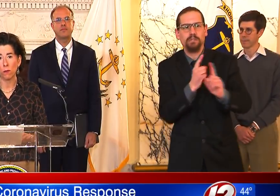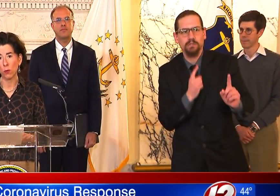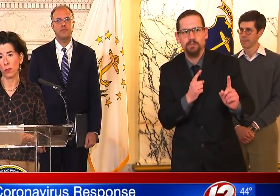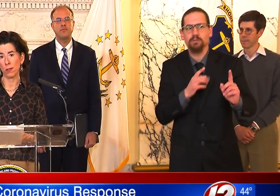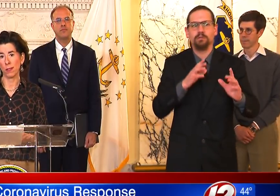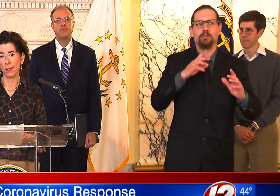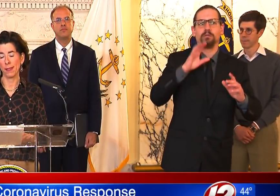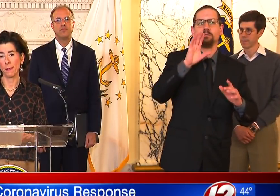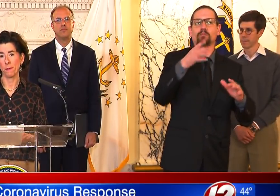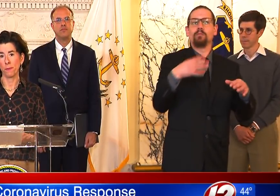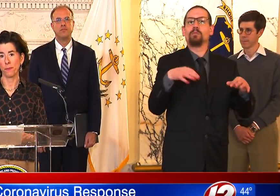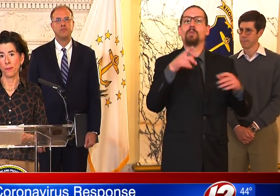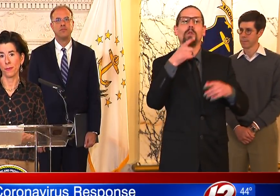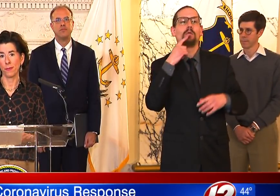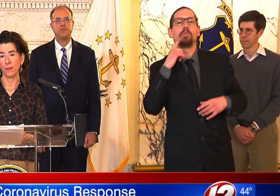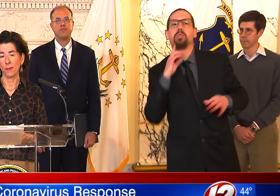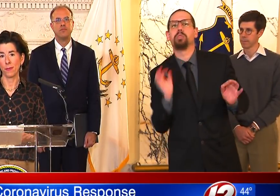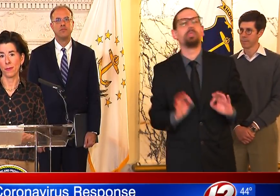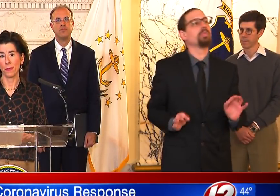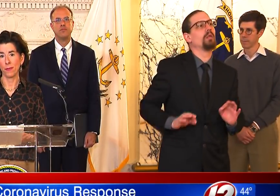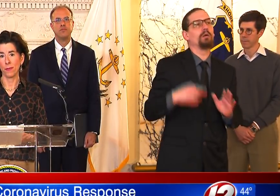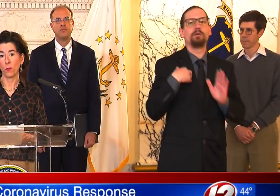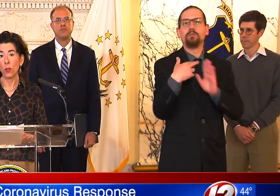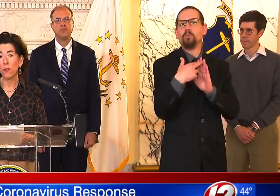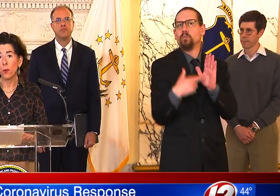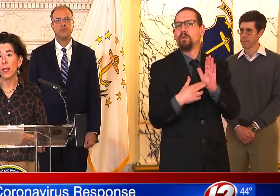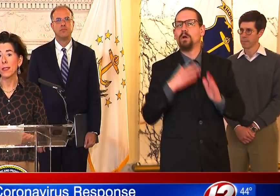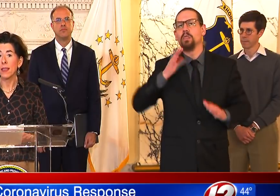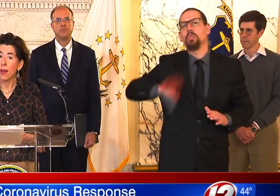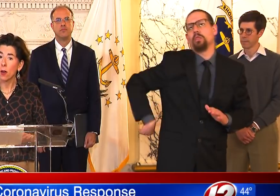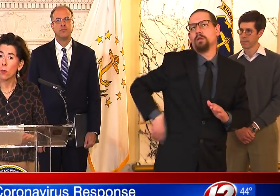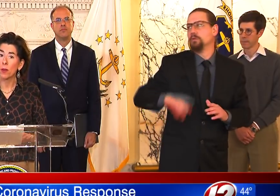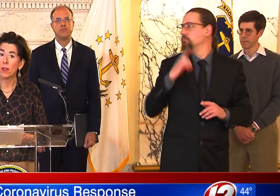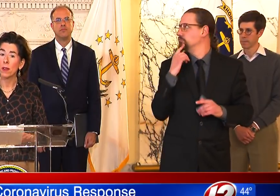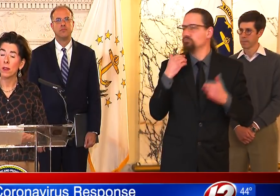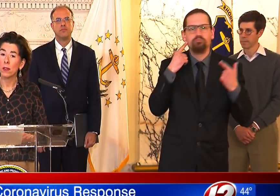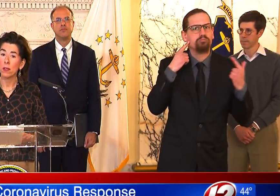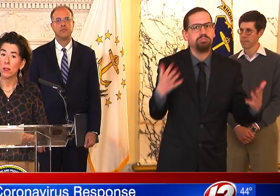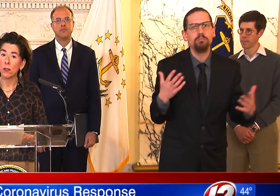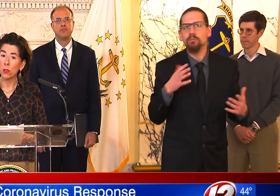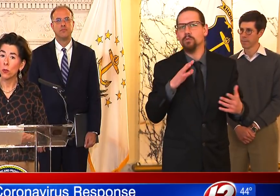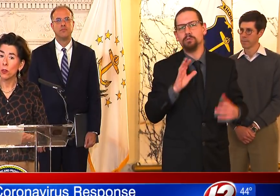DO NOT PUSH IT. DO NOT PUSH THE LIMITS. DO NOT LOOK FOR WAYS TO GET